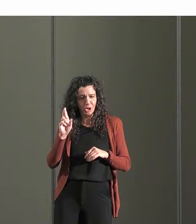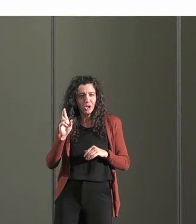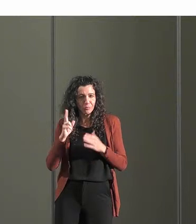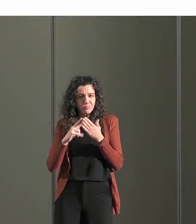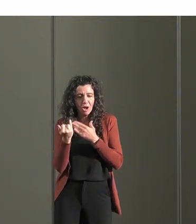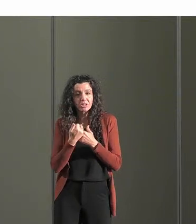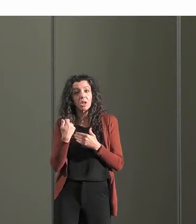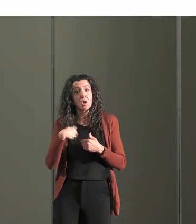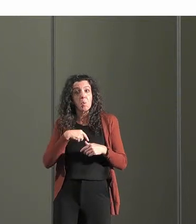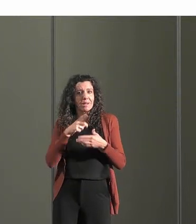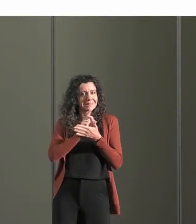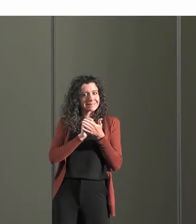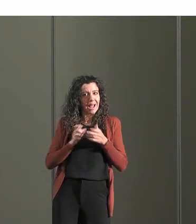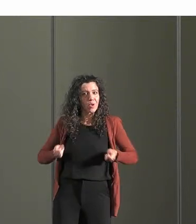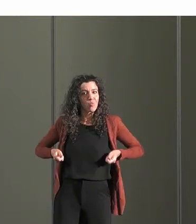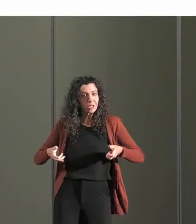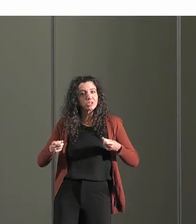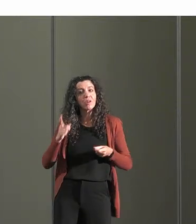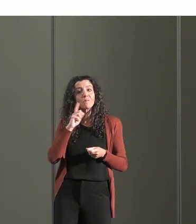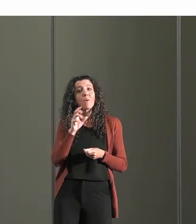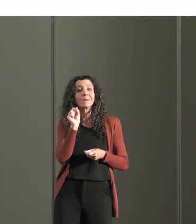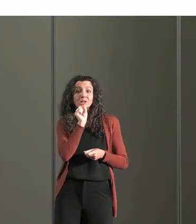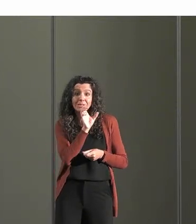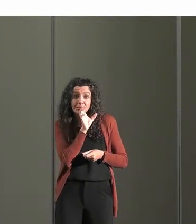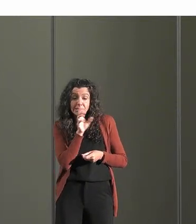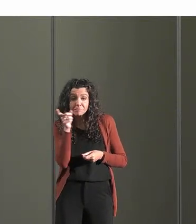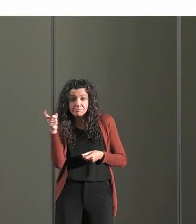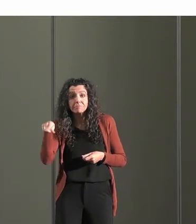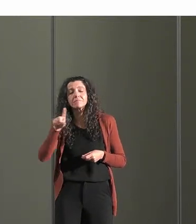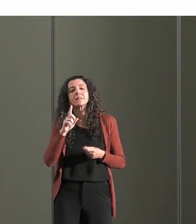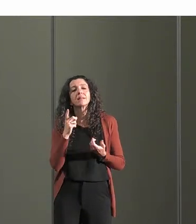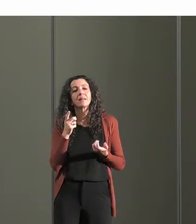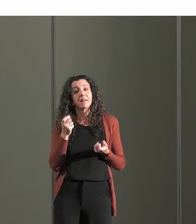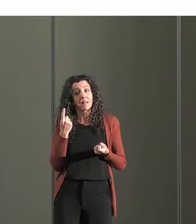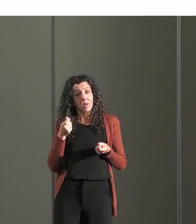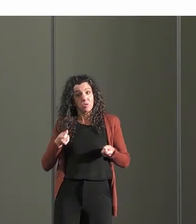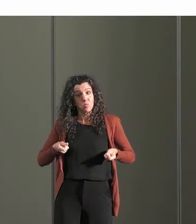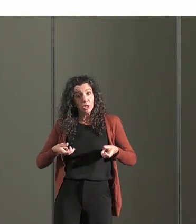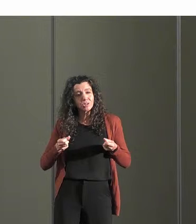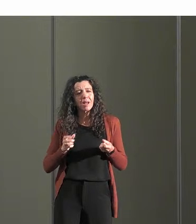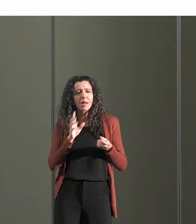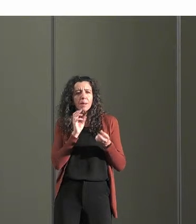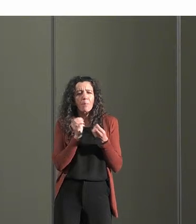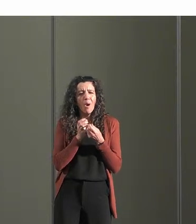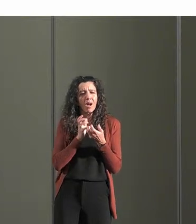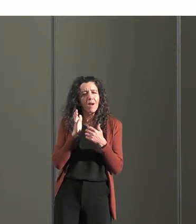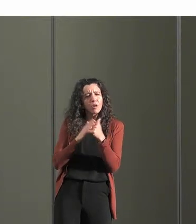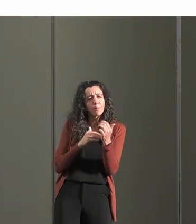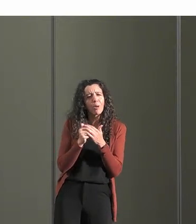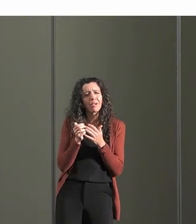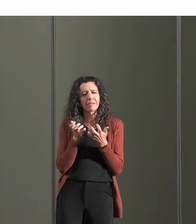incubator we designed wheelchairs for the elderly